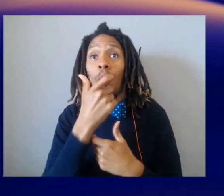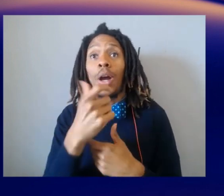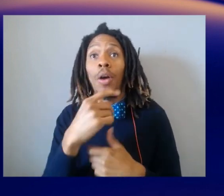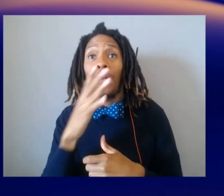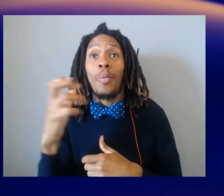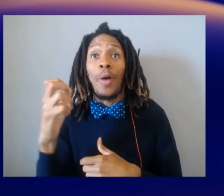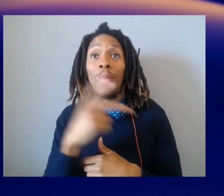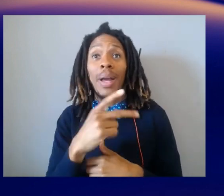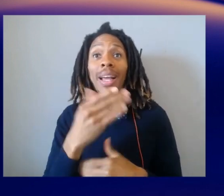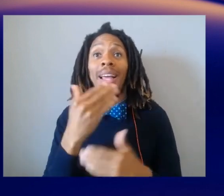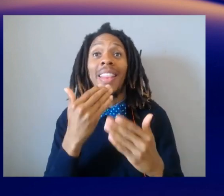Thank you. - Thanks, guys.